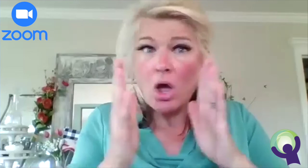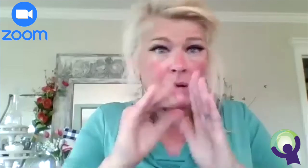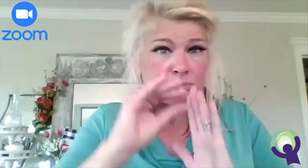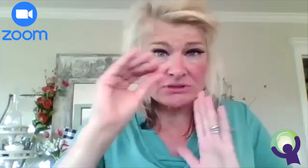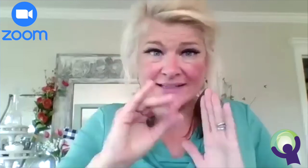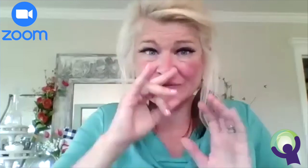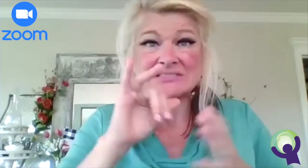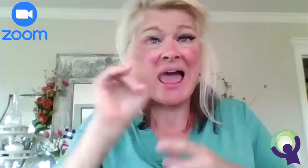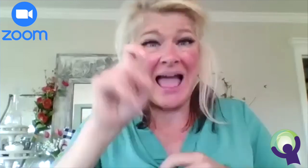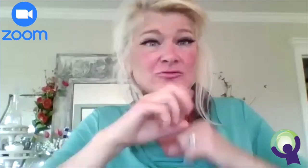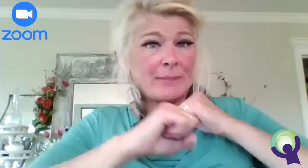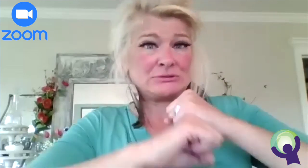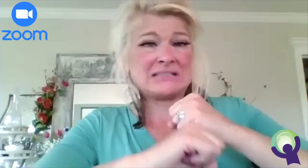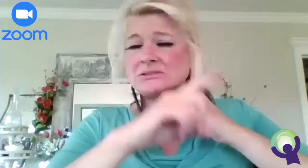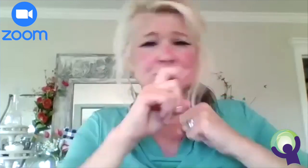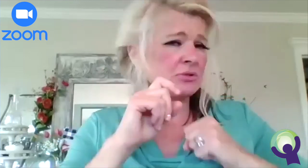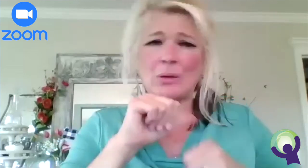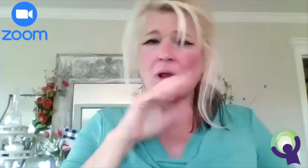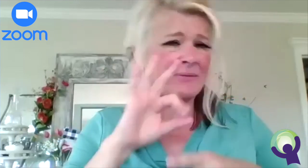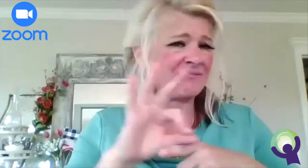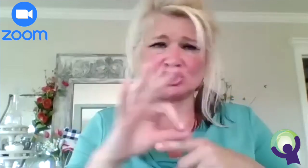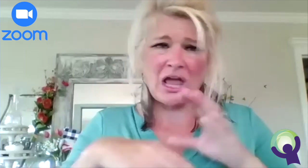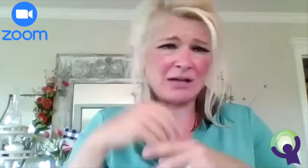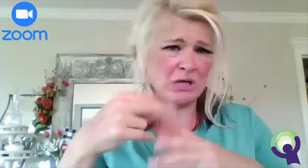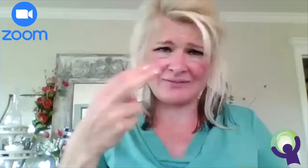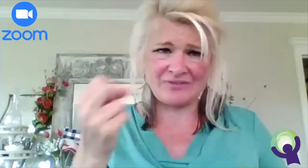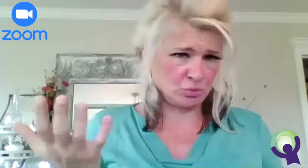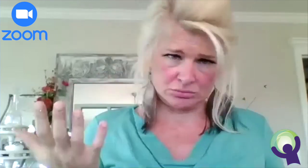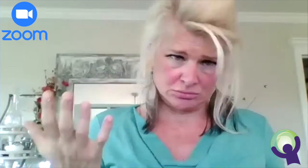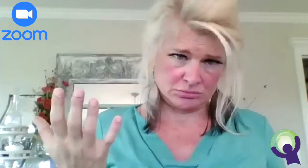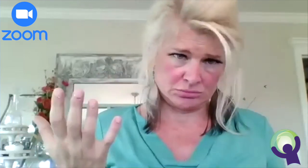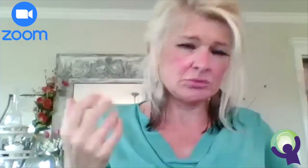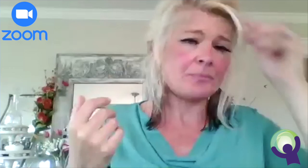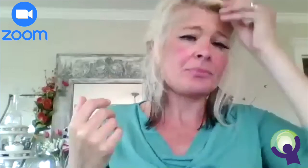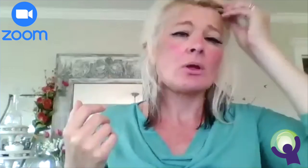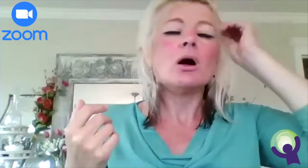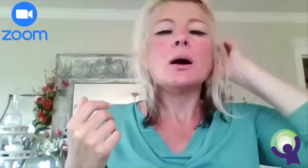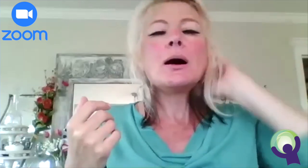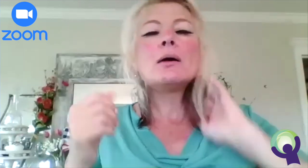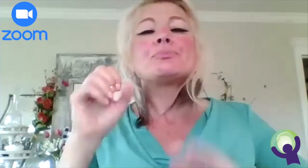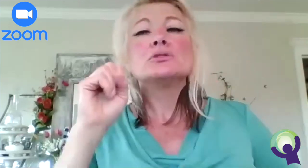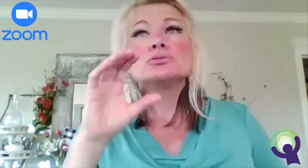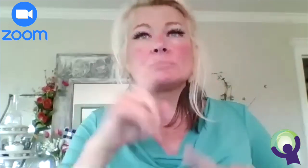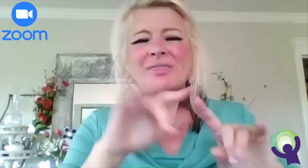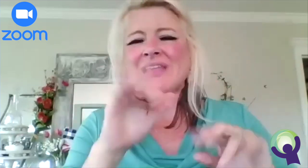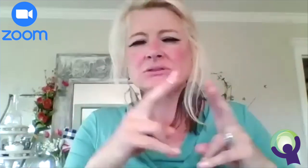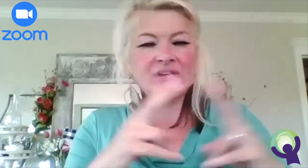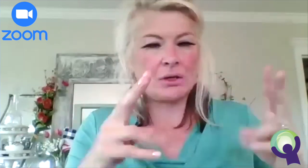whole and we have a small percentage of kids that we do protect that cannot function on their own in the real world.